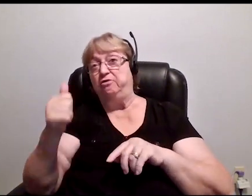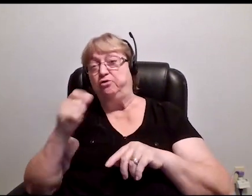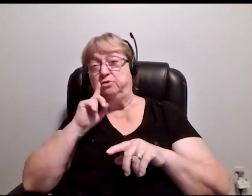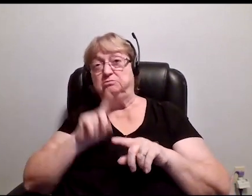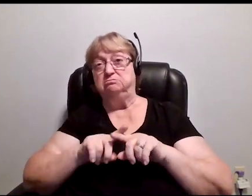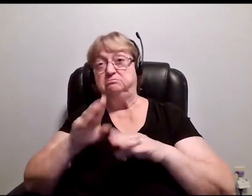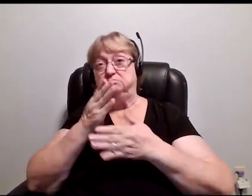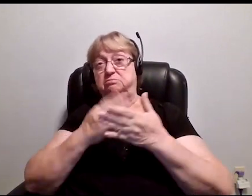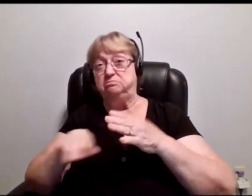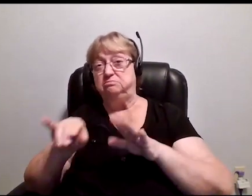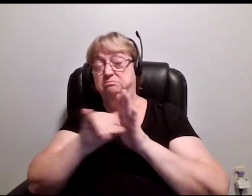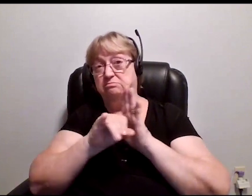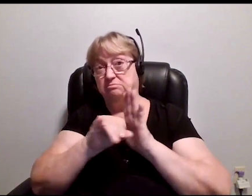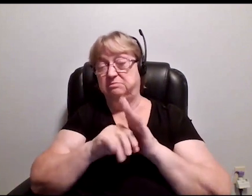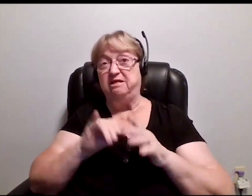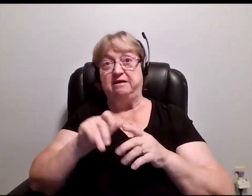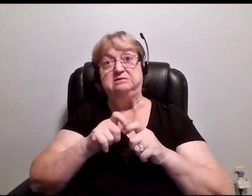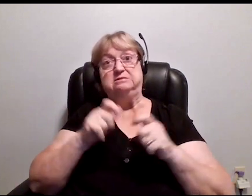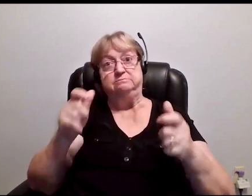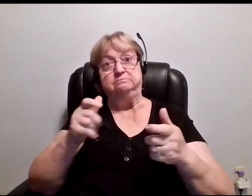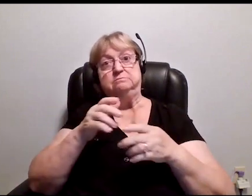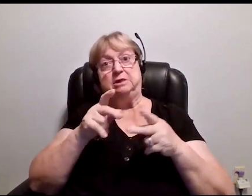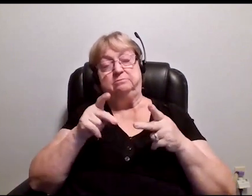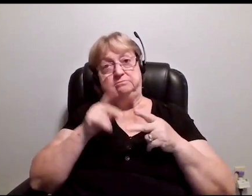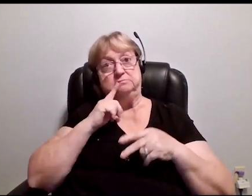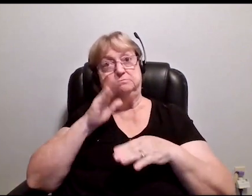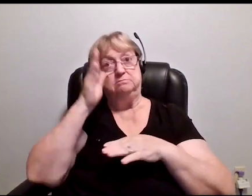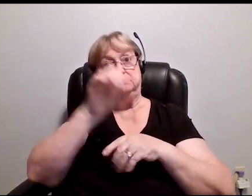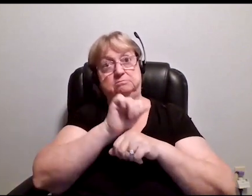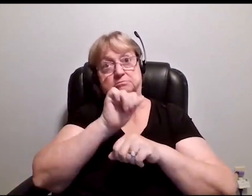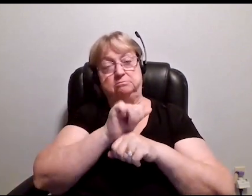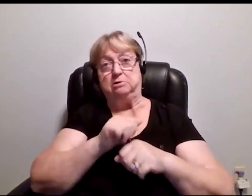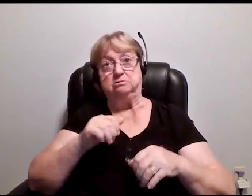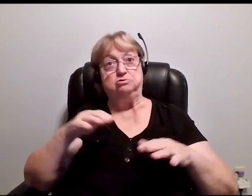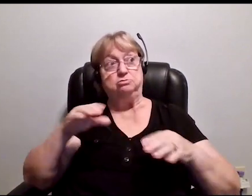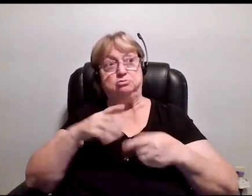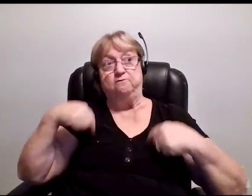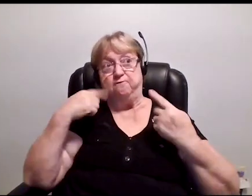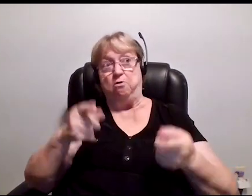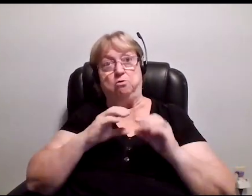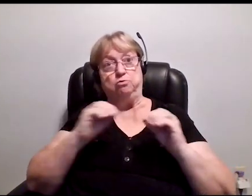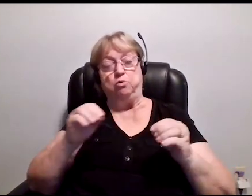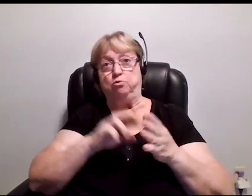This is a big place of future work for our community as there isn't a lot of research about intersectional experiences